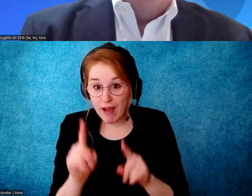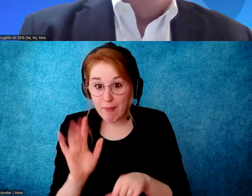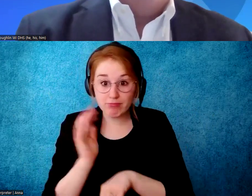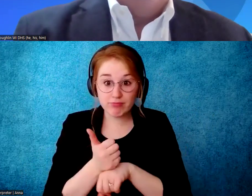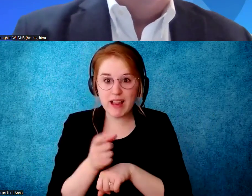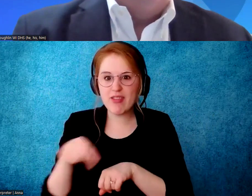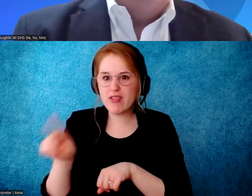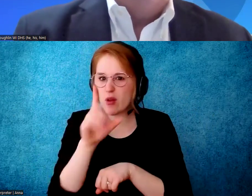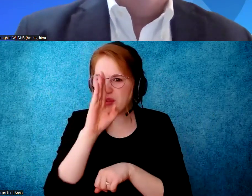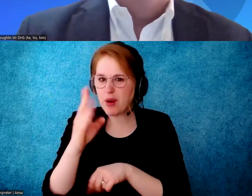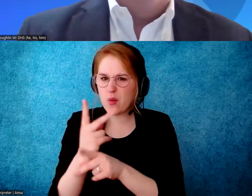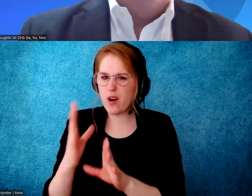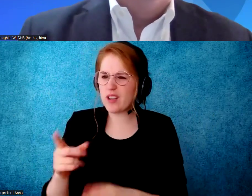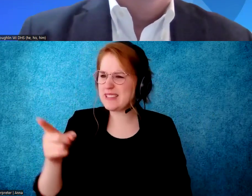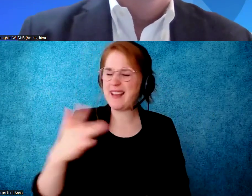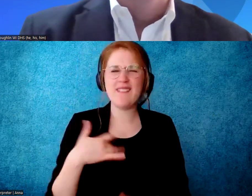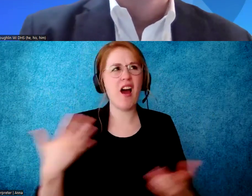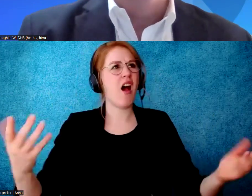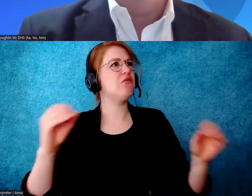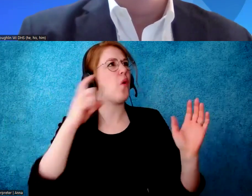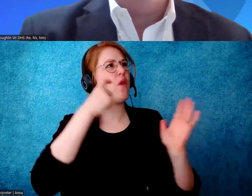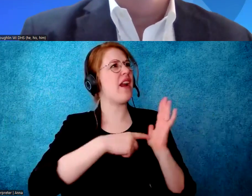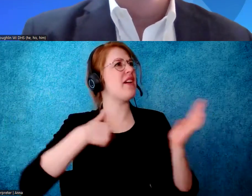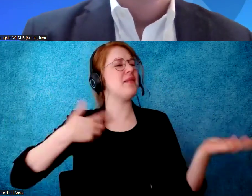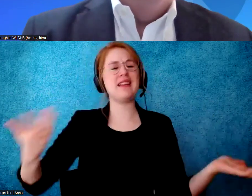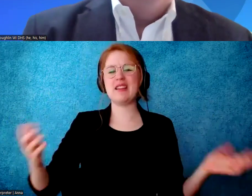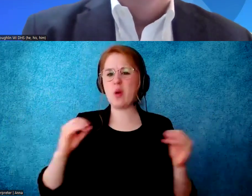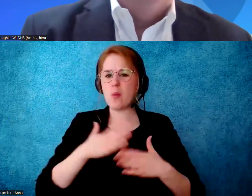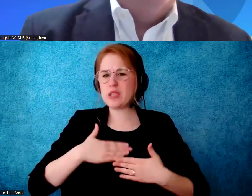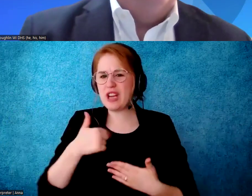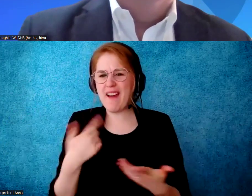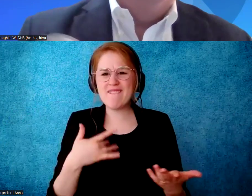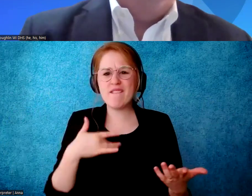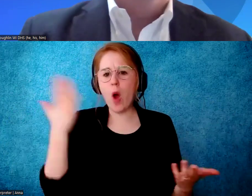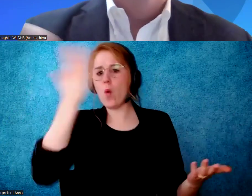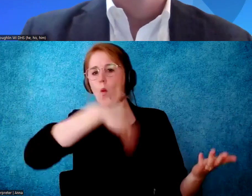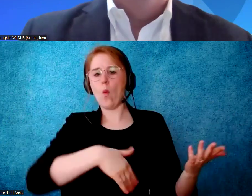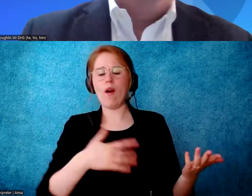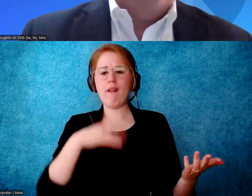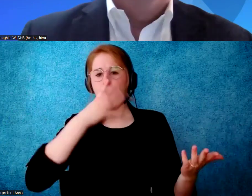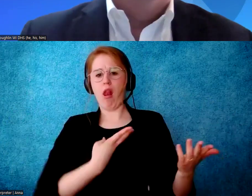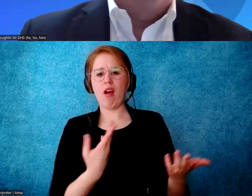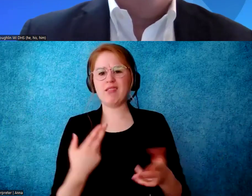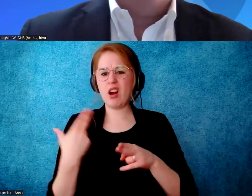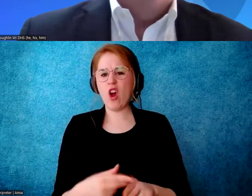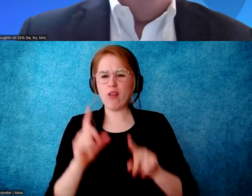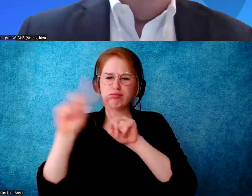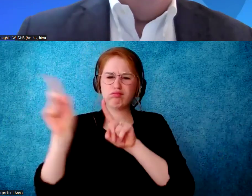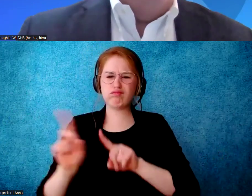they weren't getting recognized. They didn't have, they weren't being appreciated. They didn't have a title. They were all called all kinds of different things.